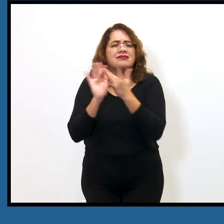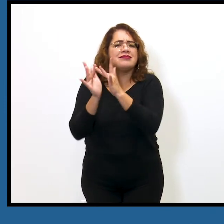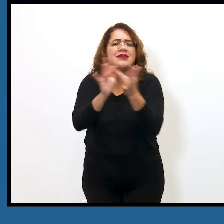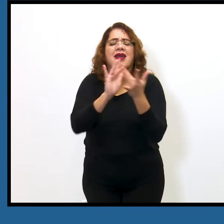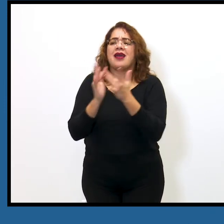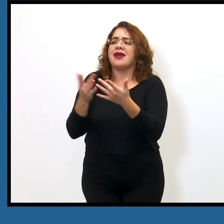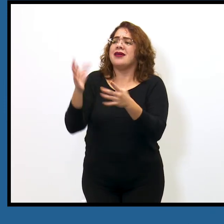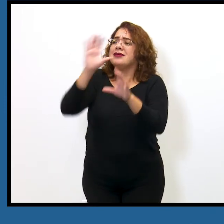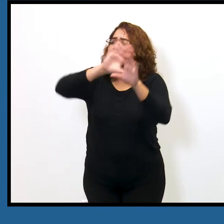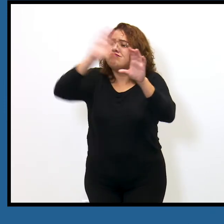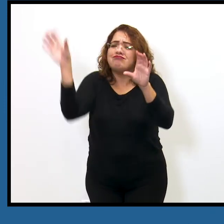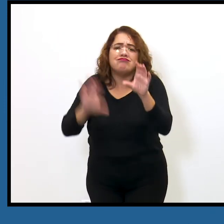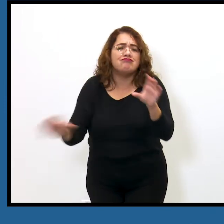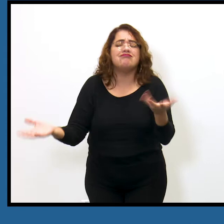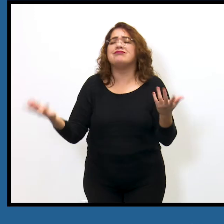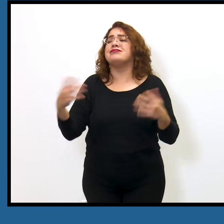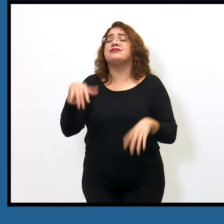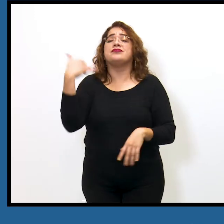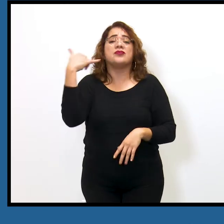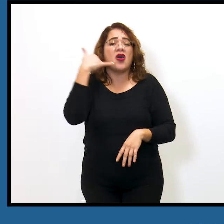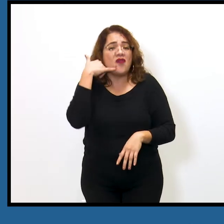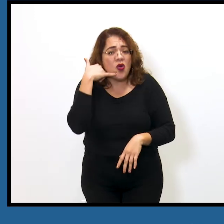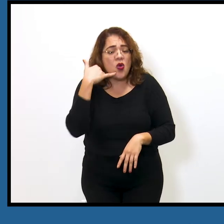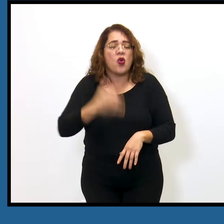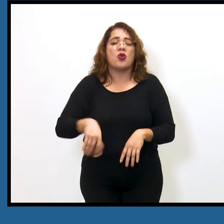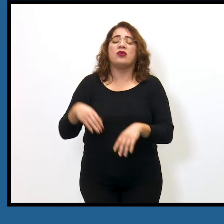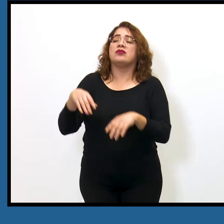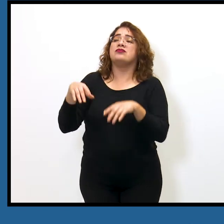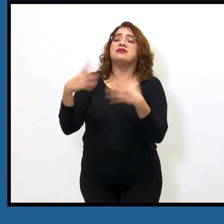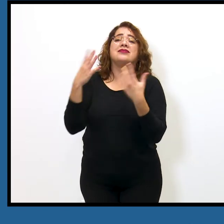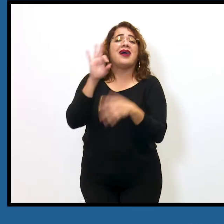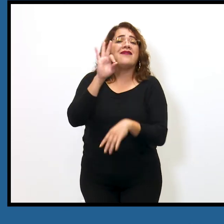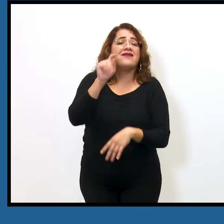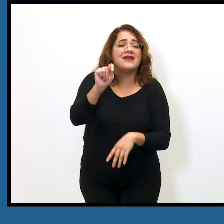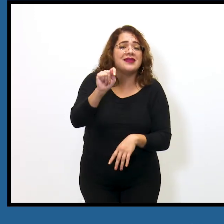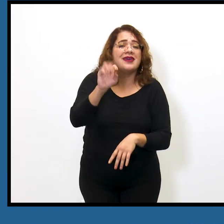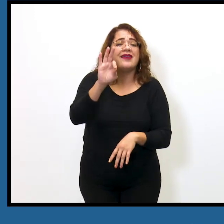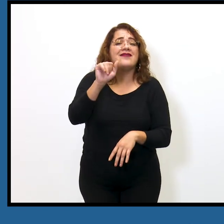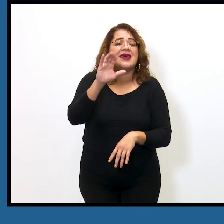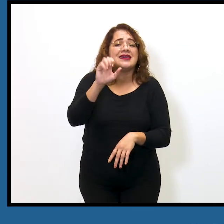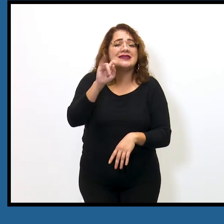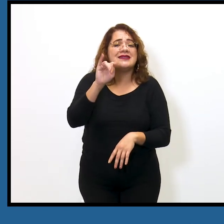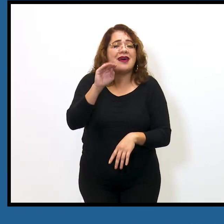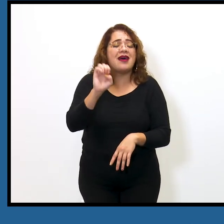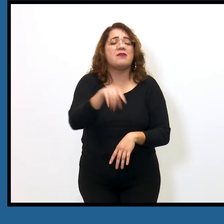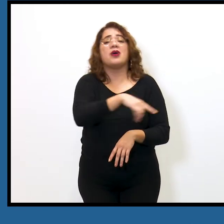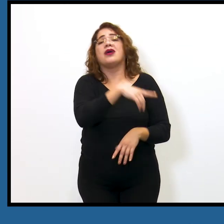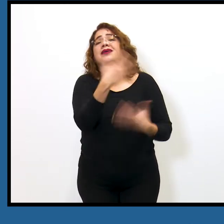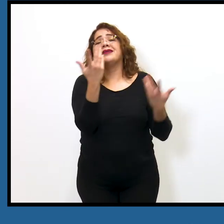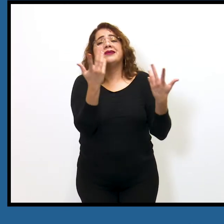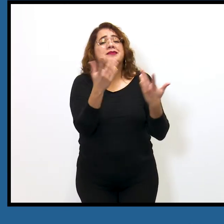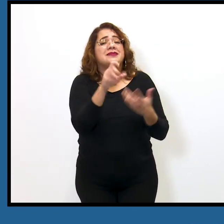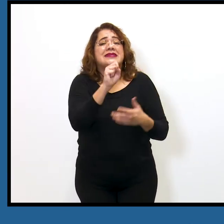Pick up the phone, leave notes, facetime, resume, all these different ways are ways of connectedness